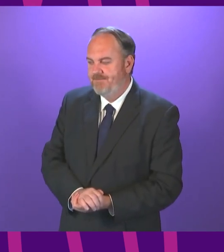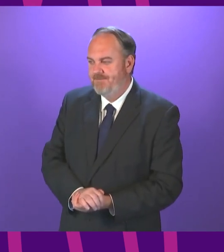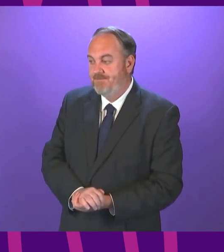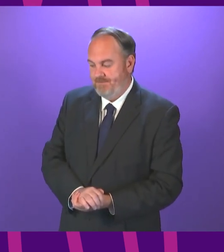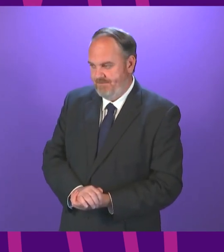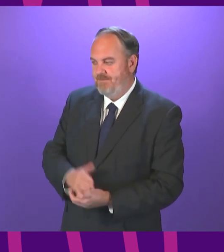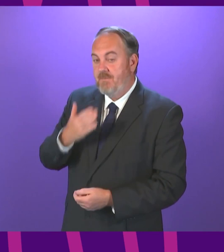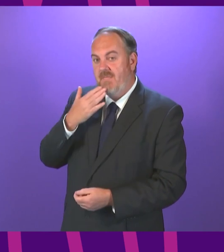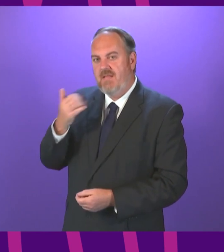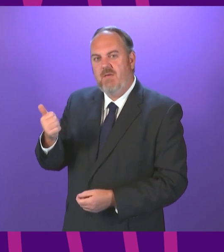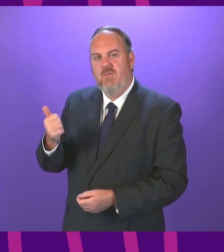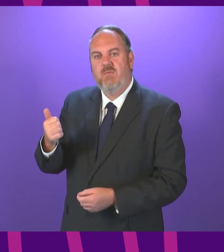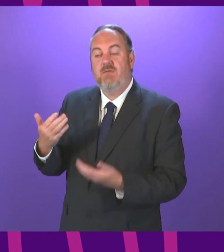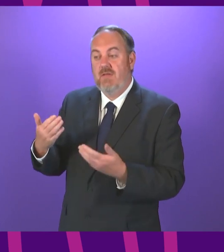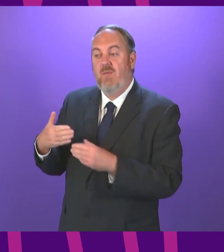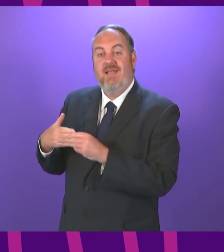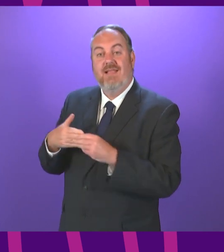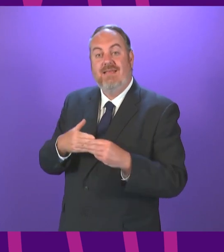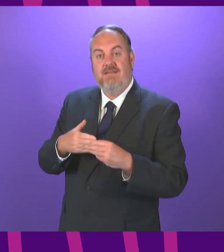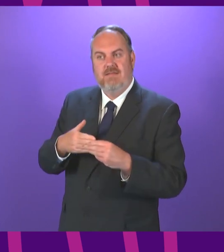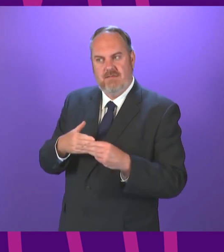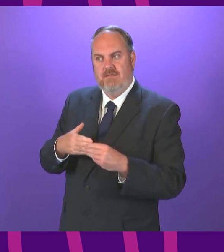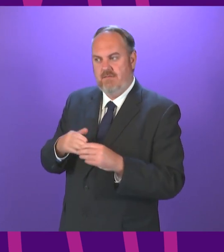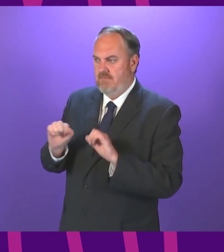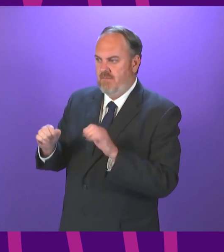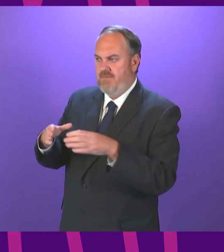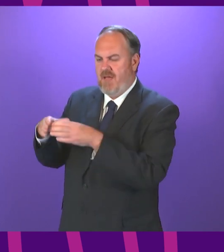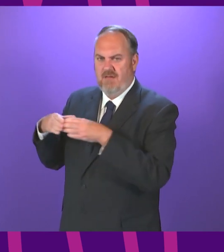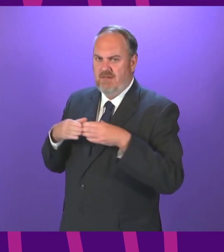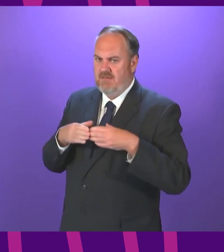Party leaders were granted more time for their questions and responses. We